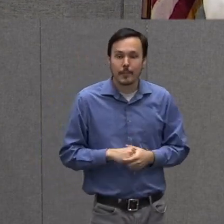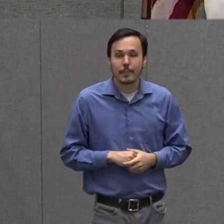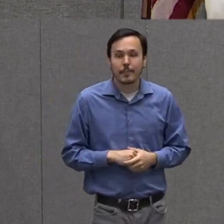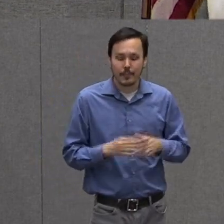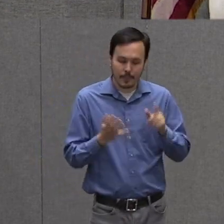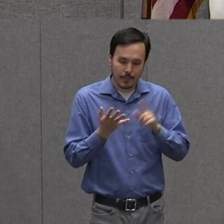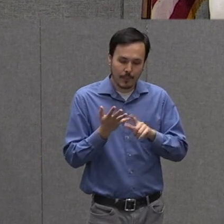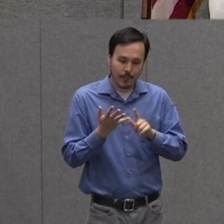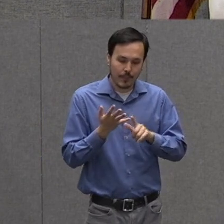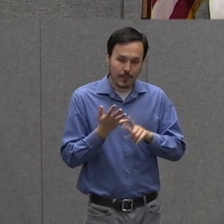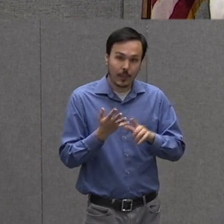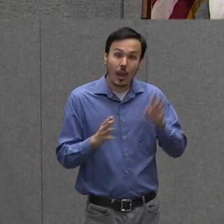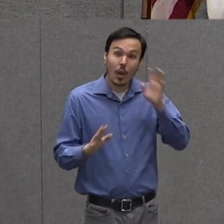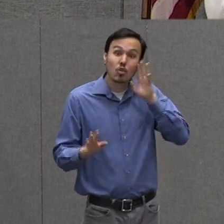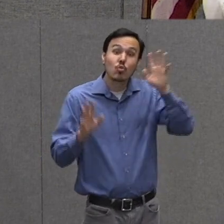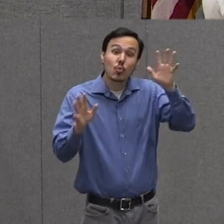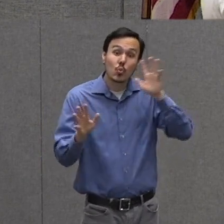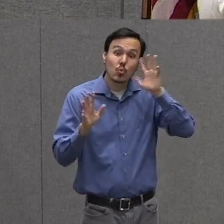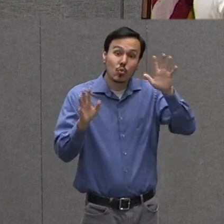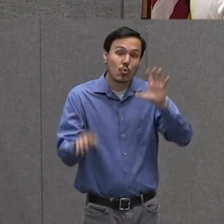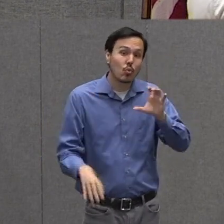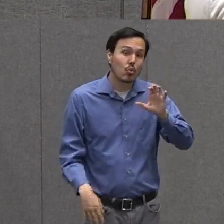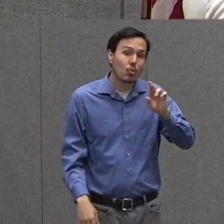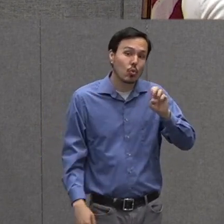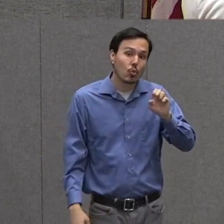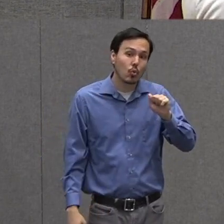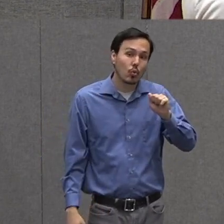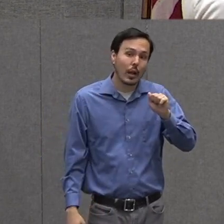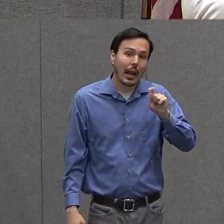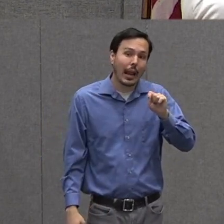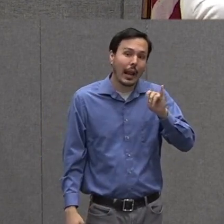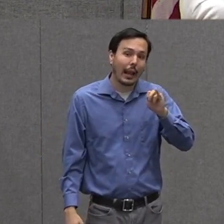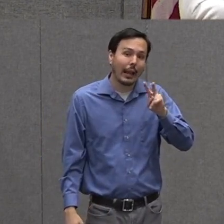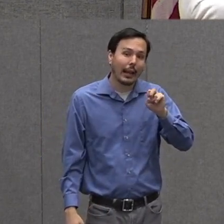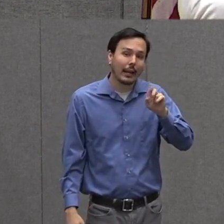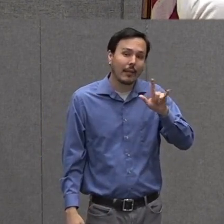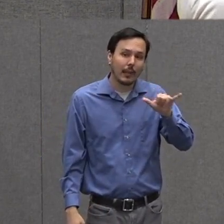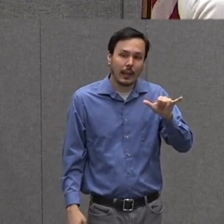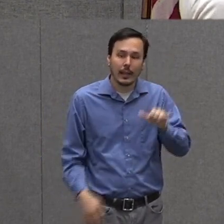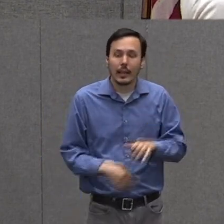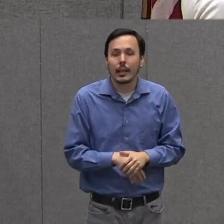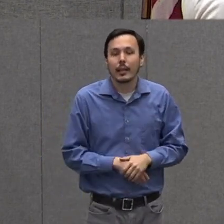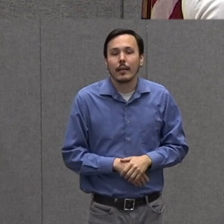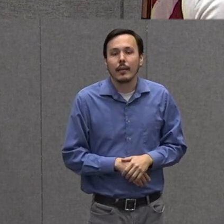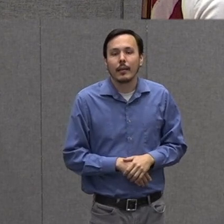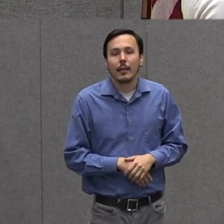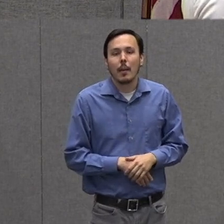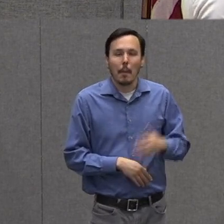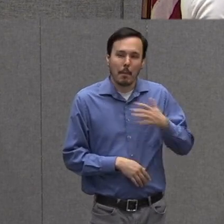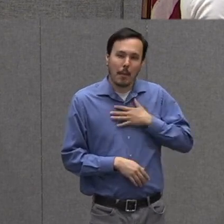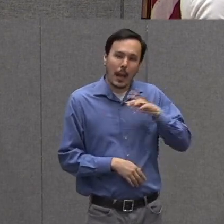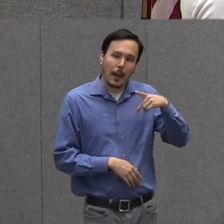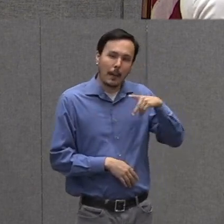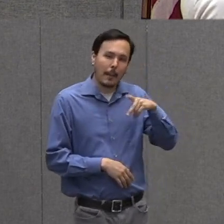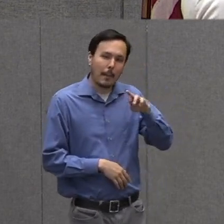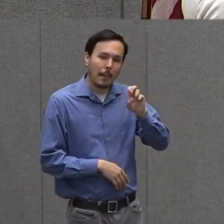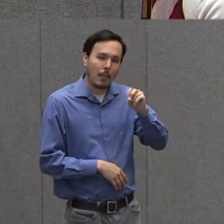creatively, I'm gonna pick creatively this time, and I'm going to say within our homes.